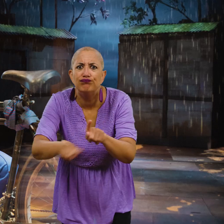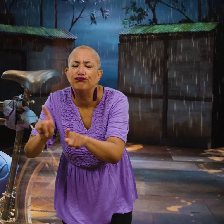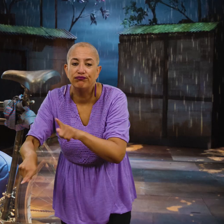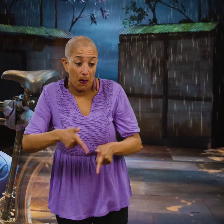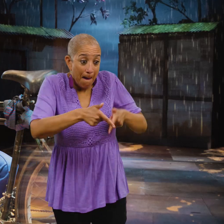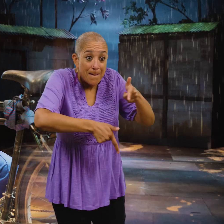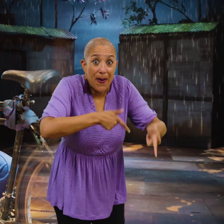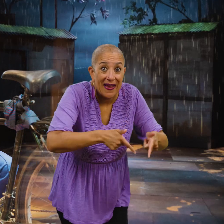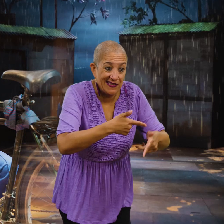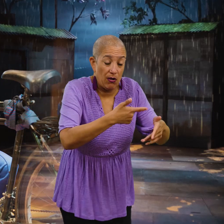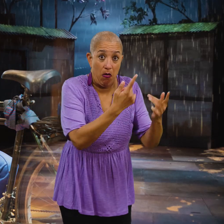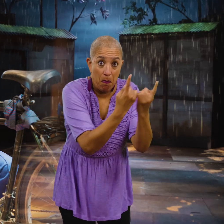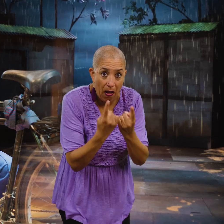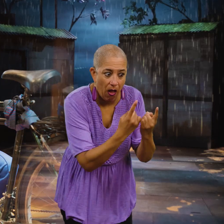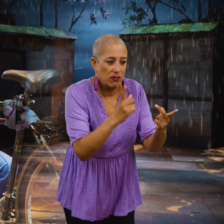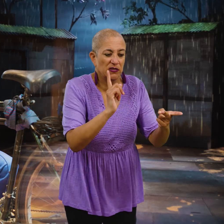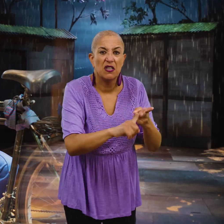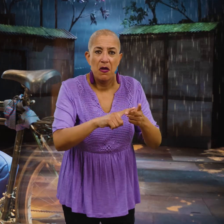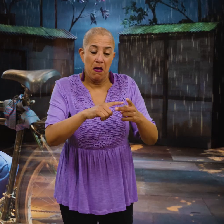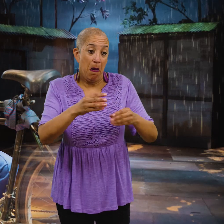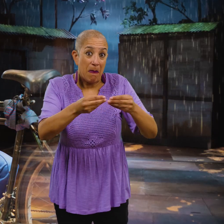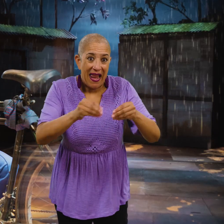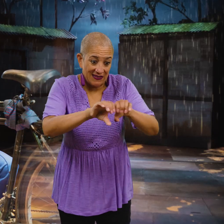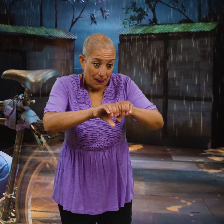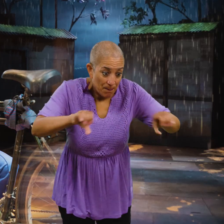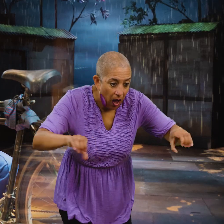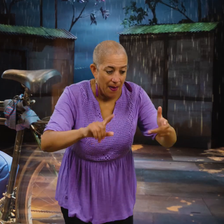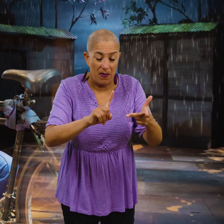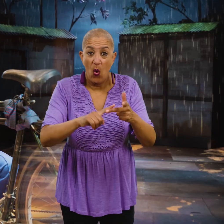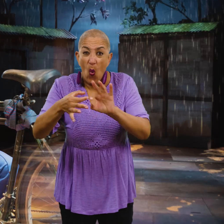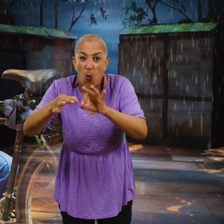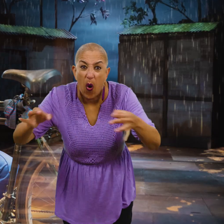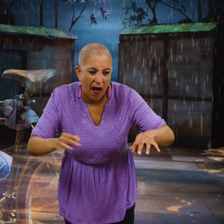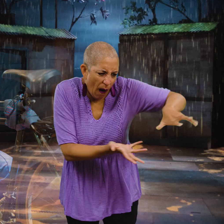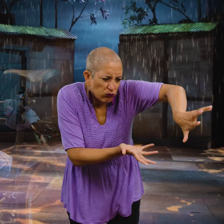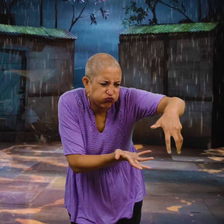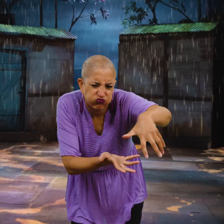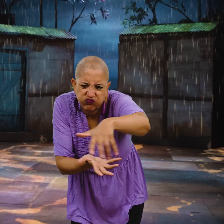wire, and metal from the scrap yard. When William shares his idea,